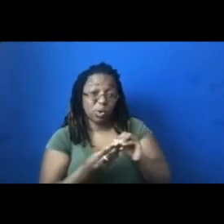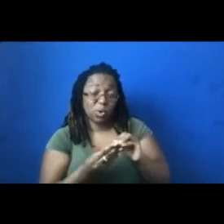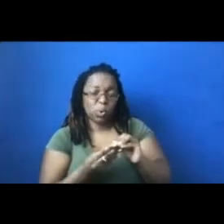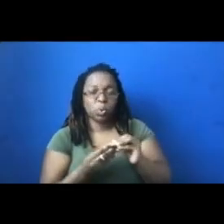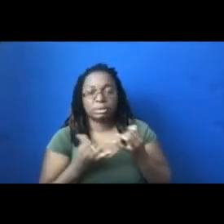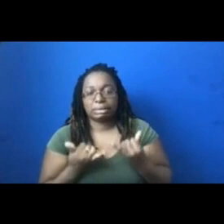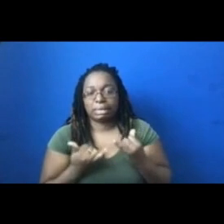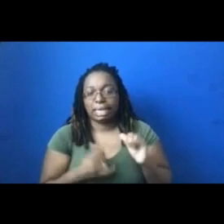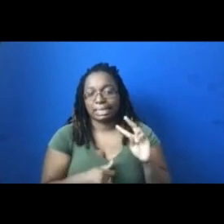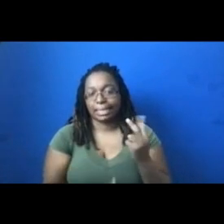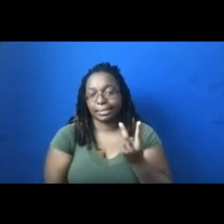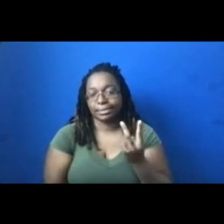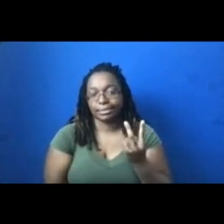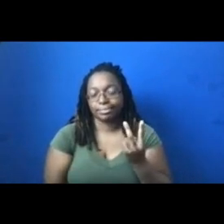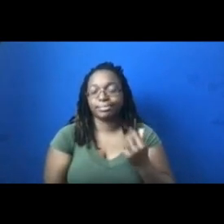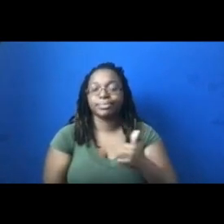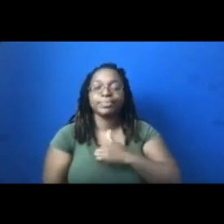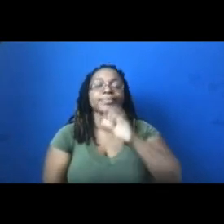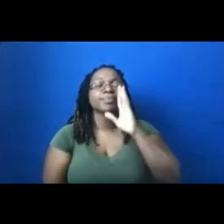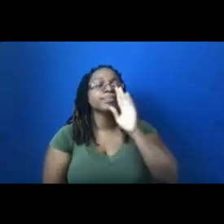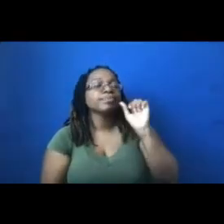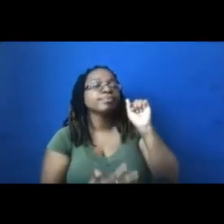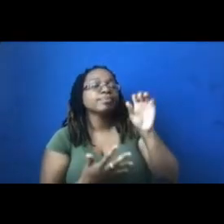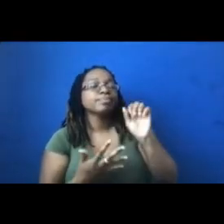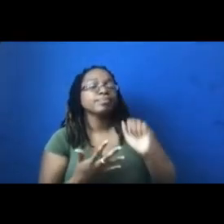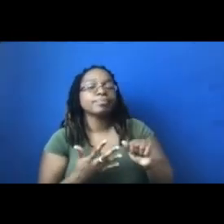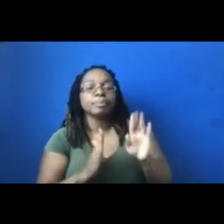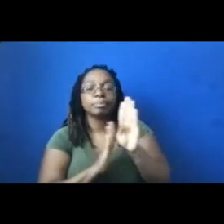providing background information about how to successfully apply